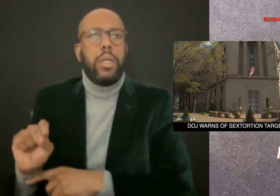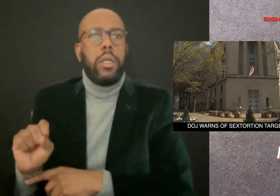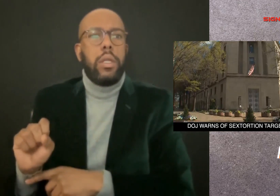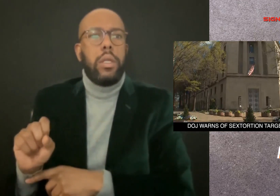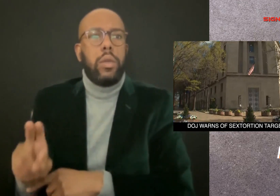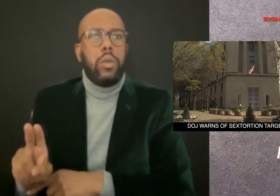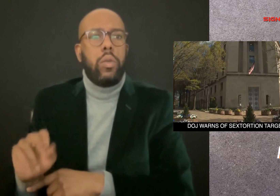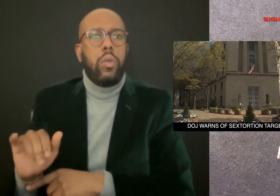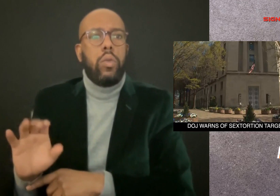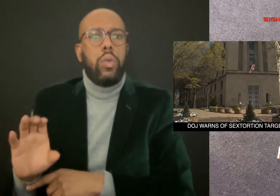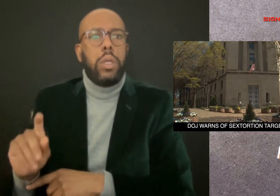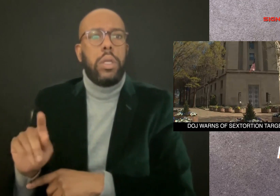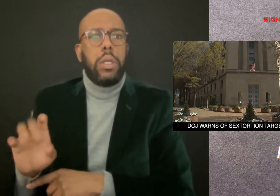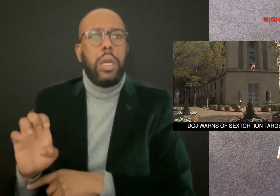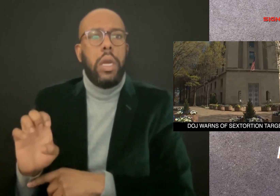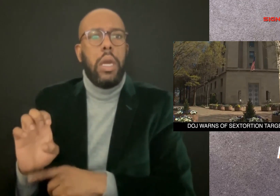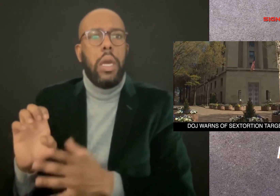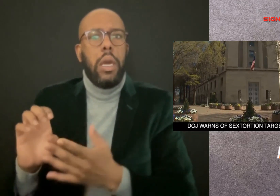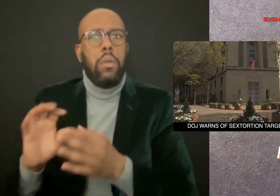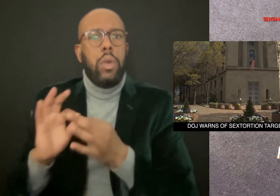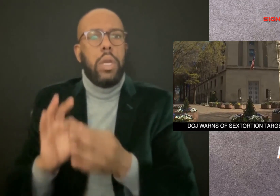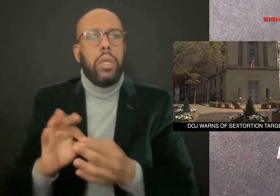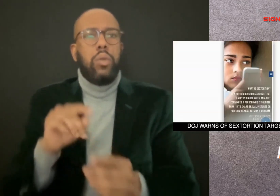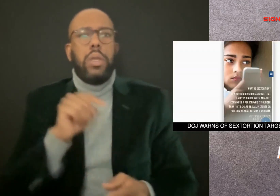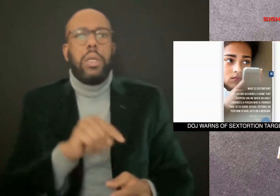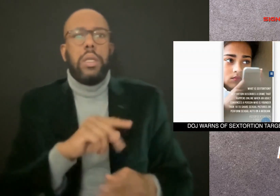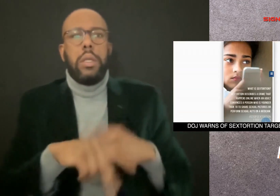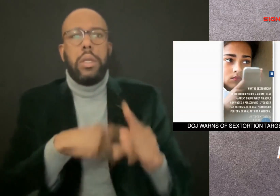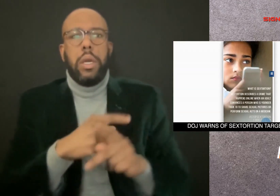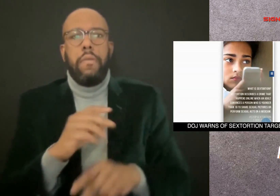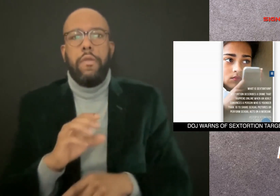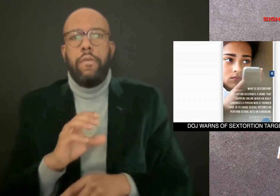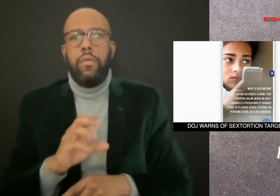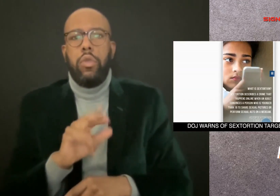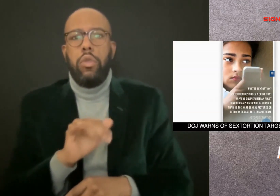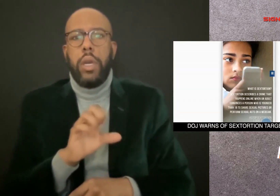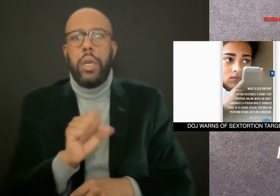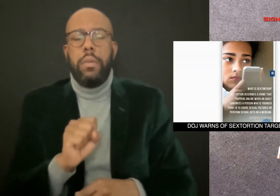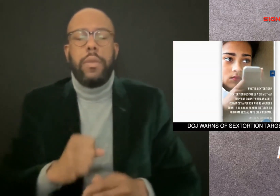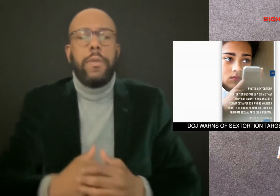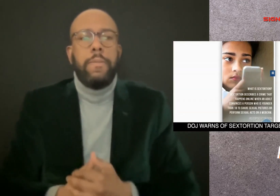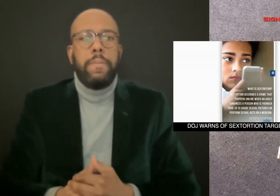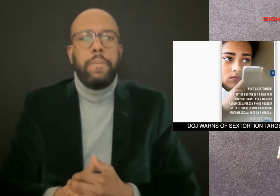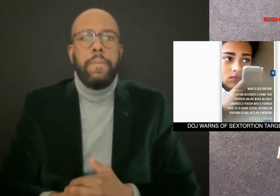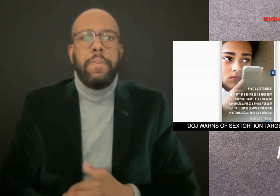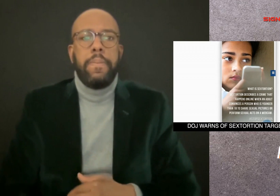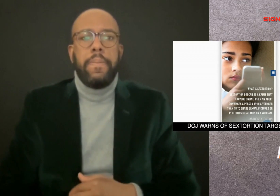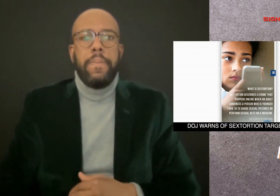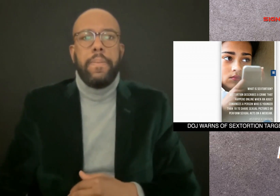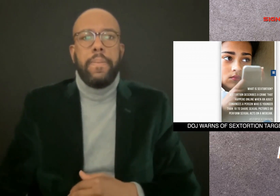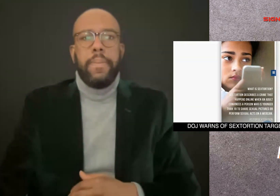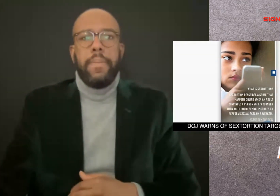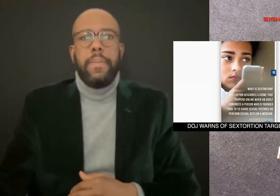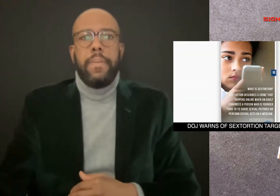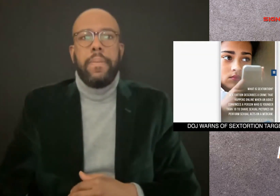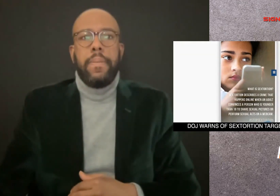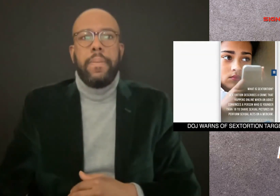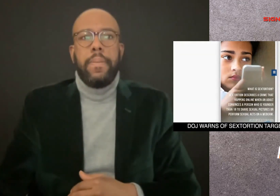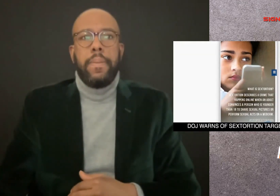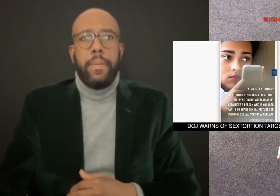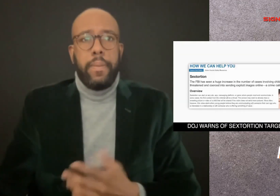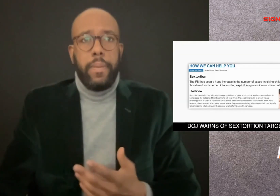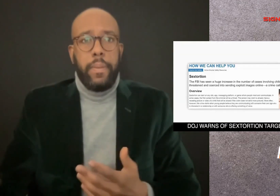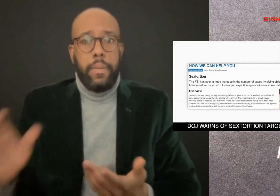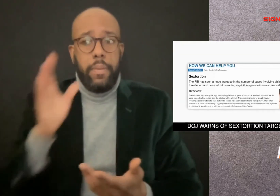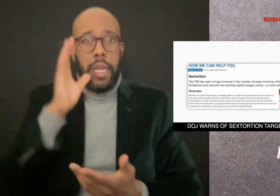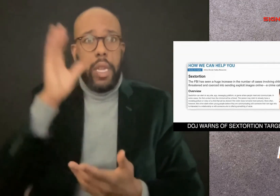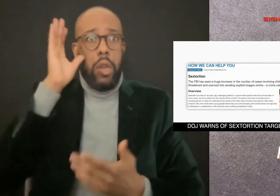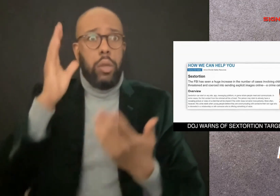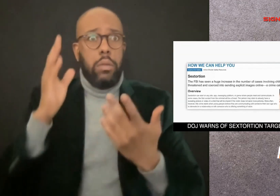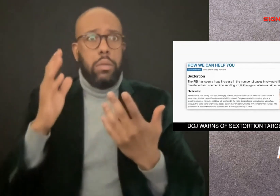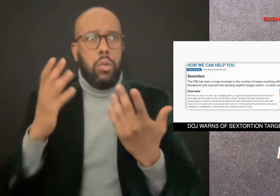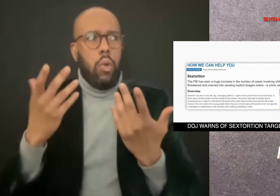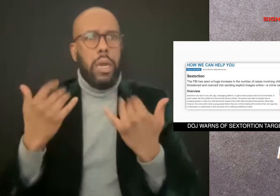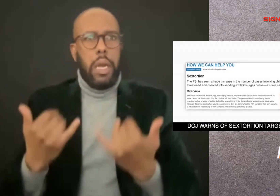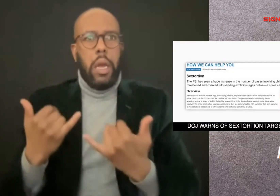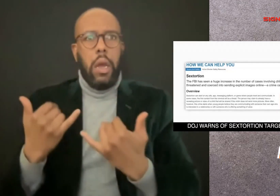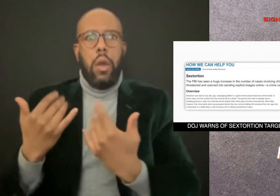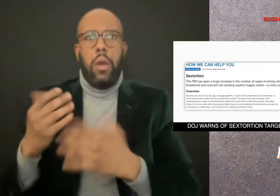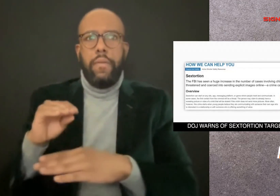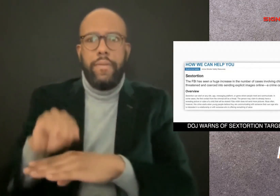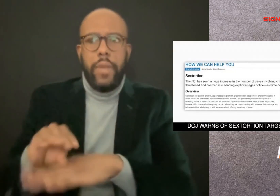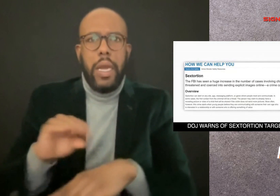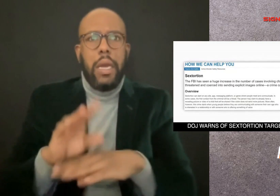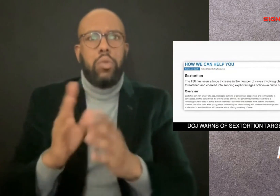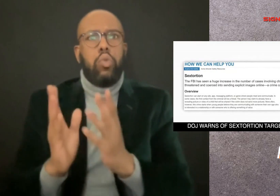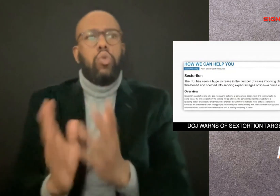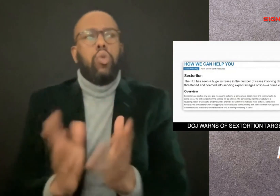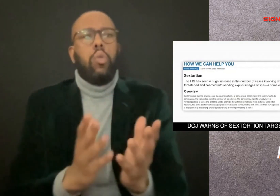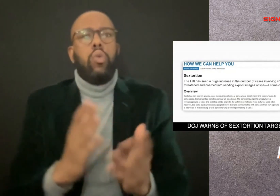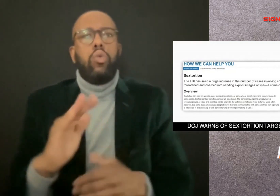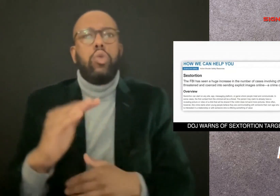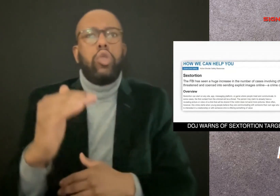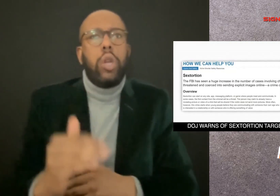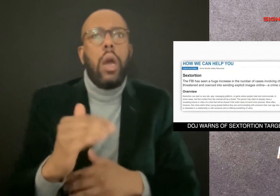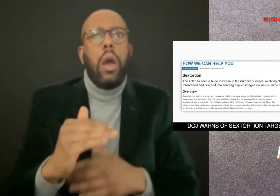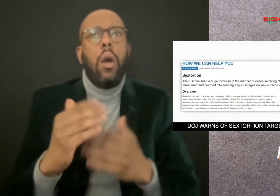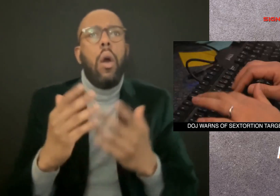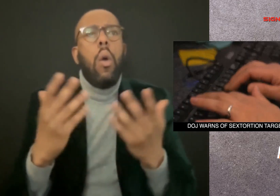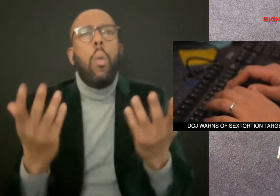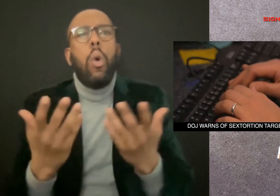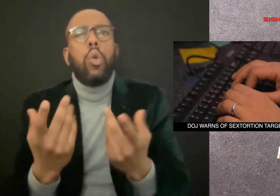as a result of these crimes parents are advised to talk to their children